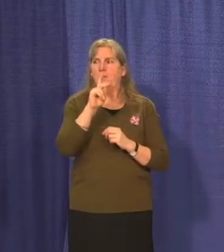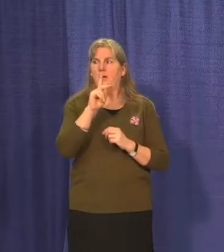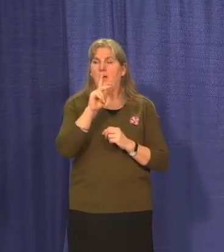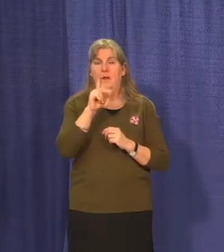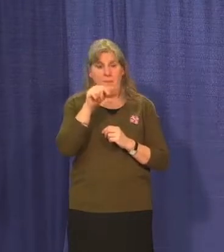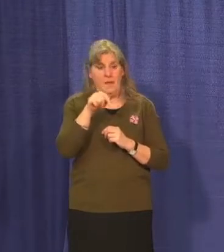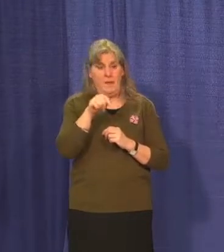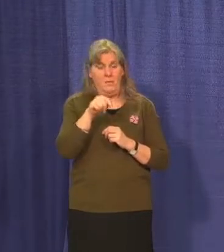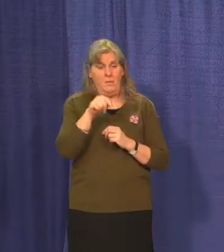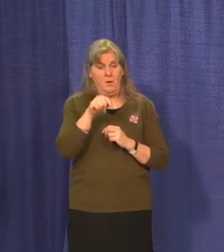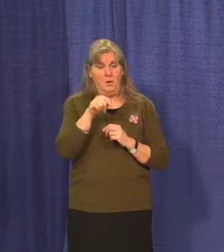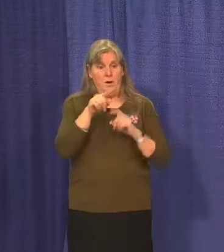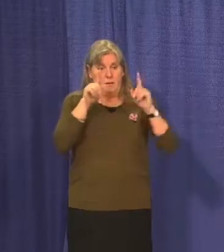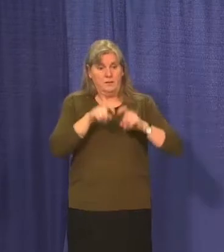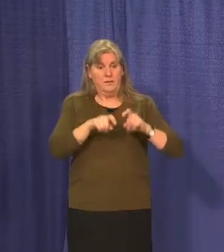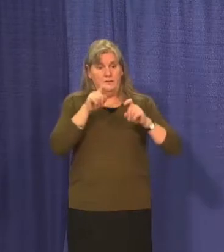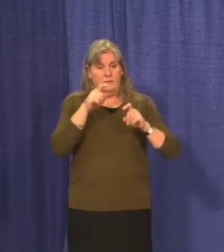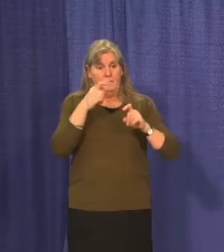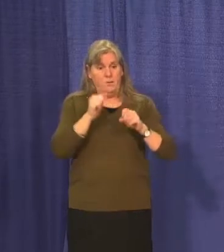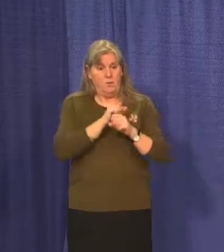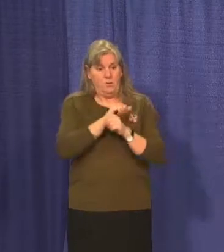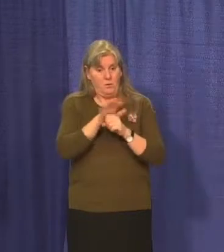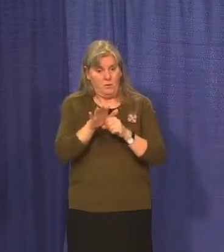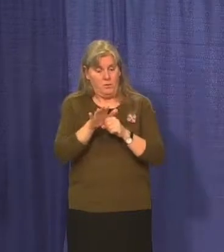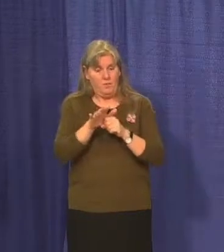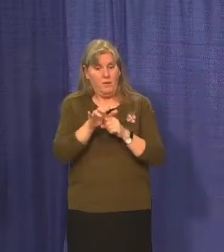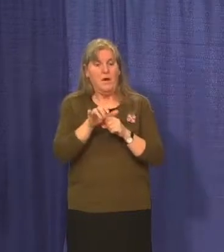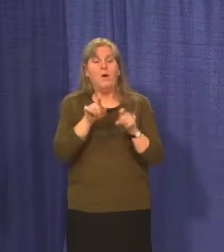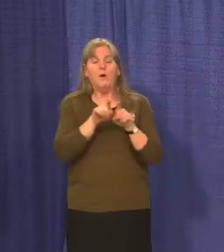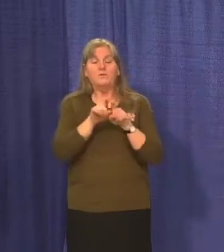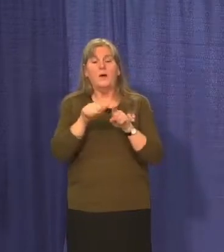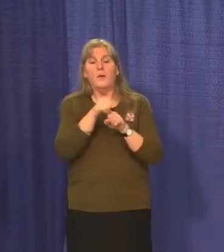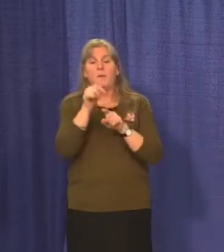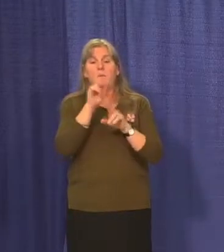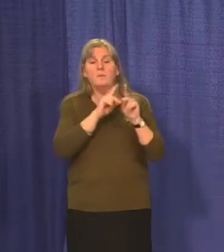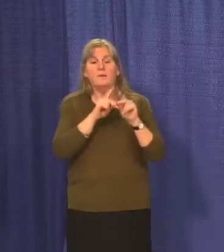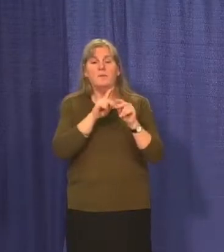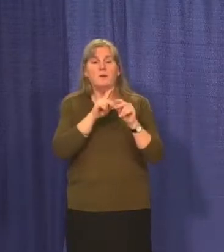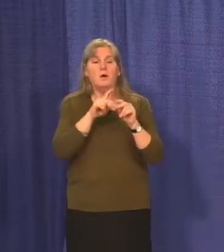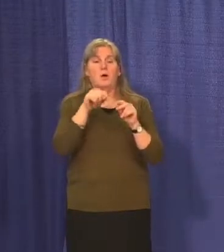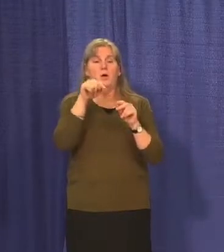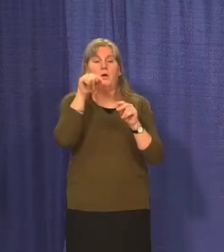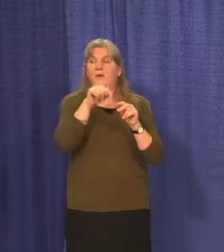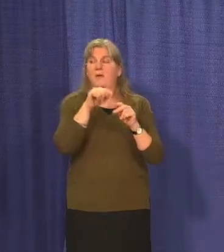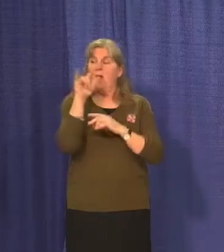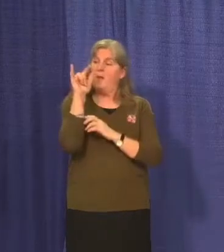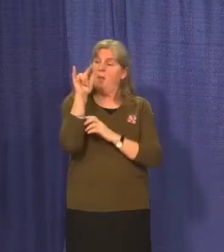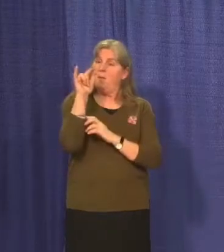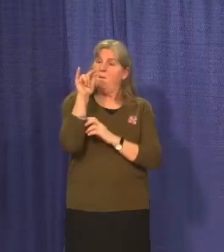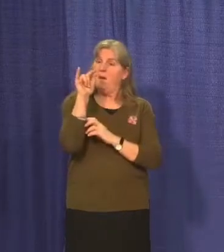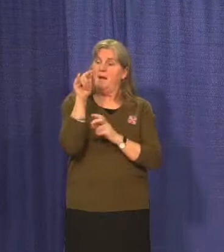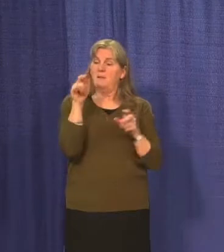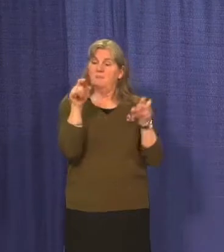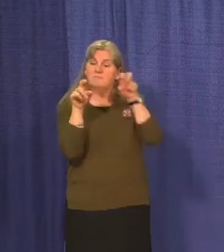were tested for COVID or not, and should the people that were in contact with them much as the local pilot who chartered them